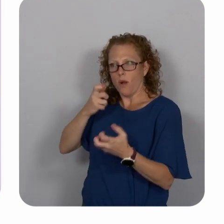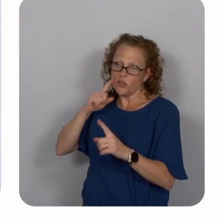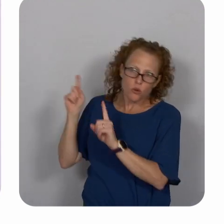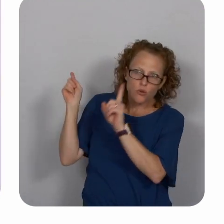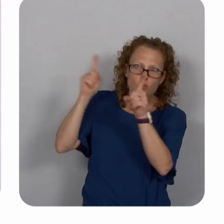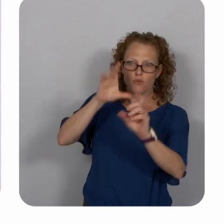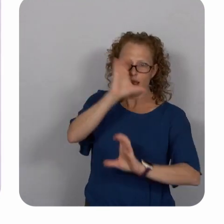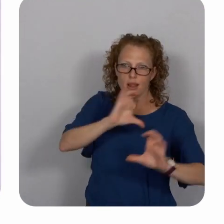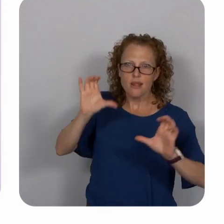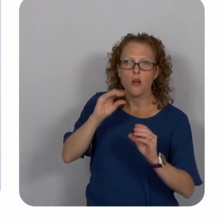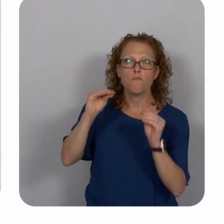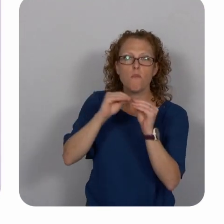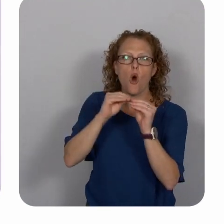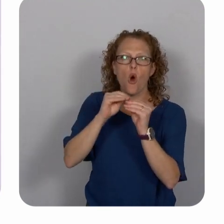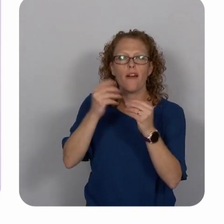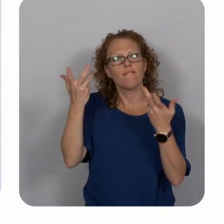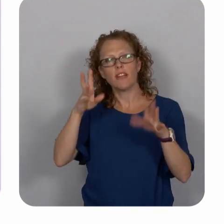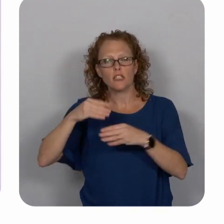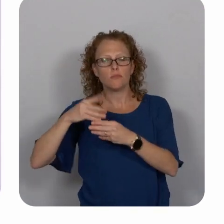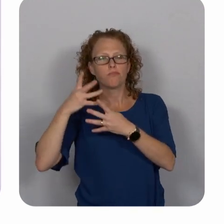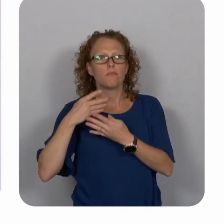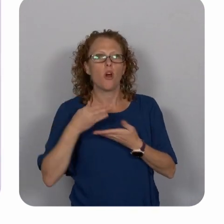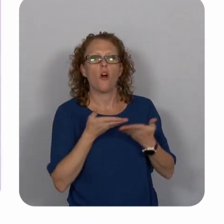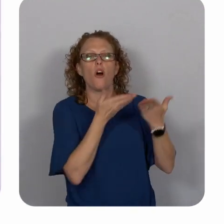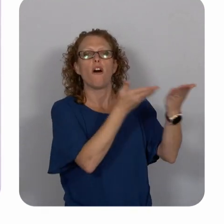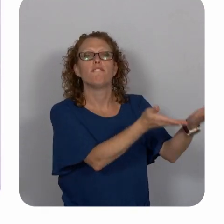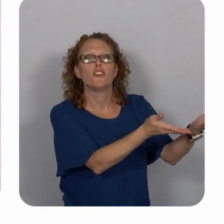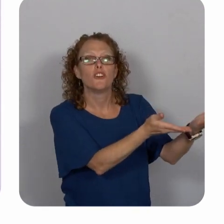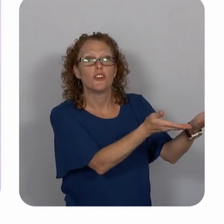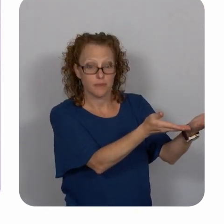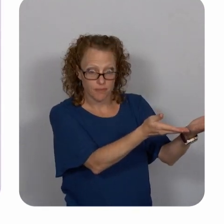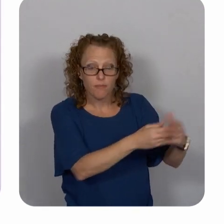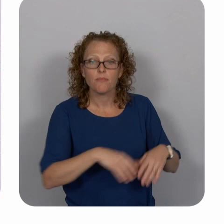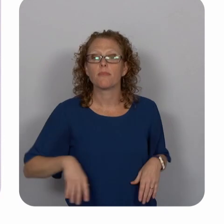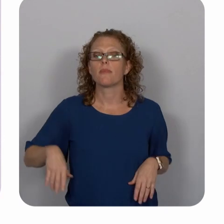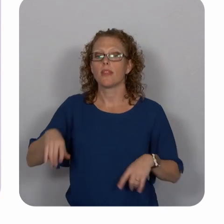And if the users are interested in seeing more related search results,